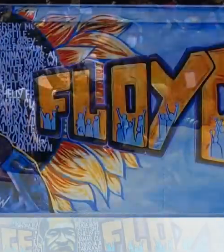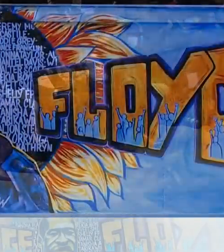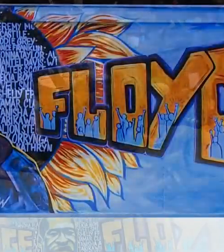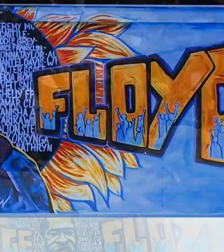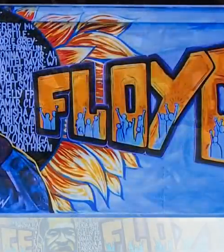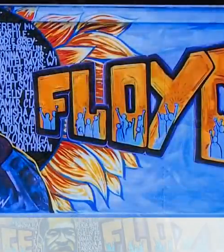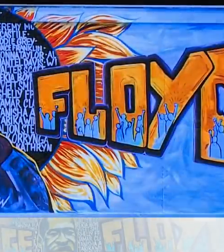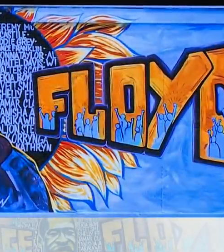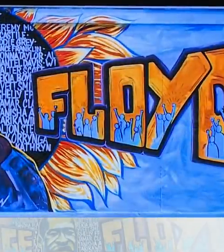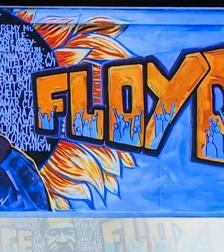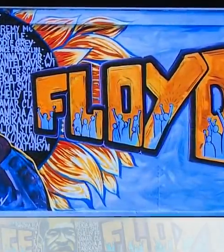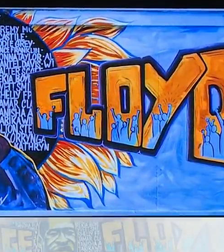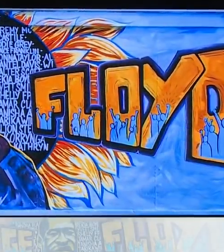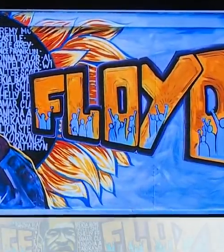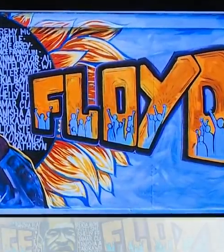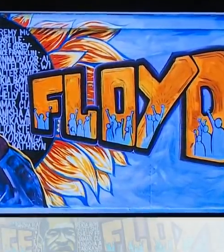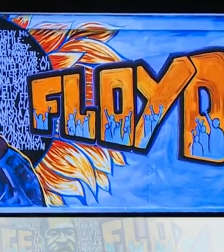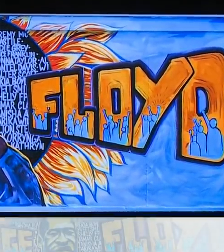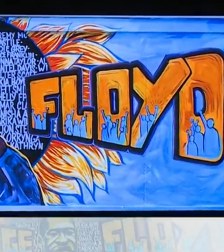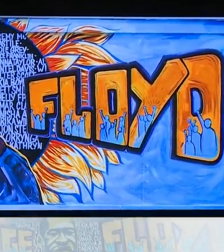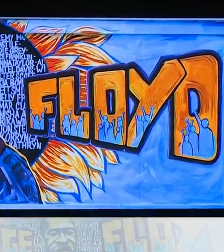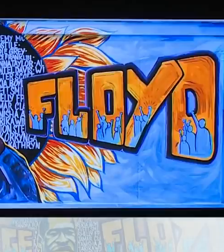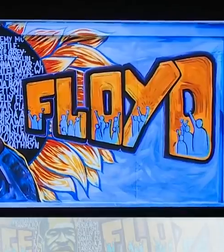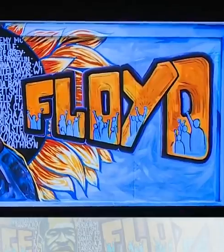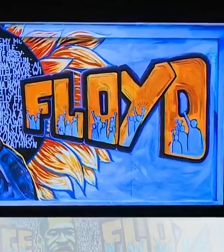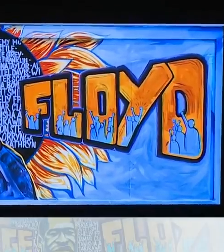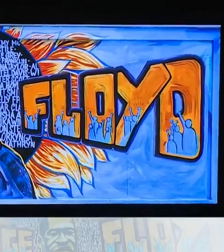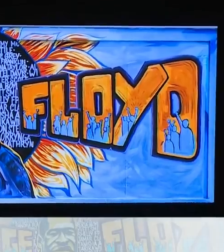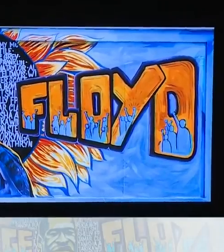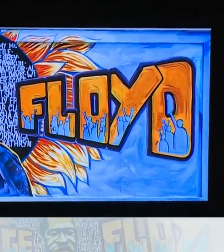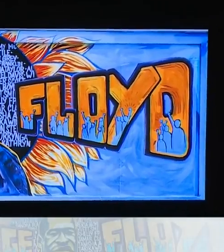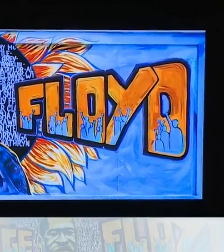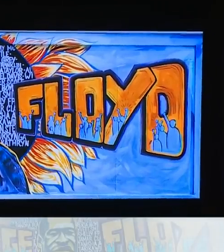PRAISE GOD